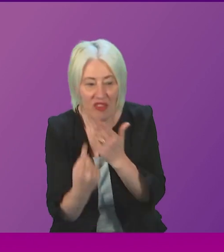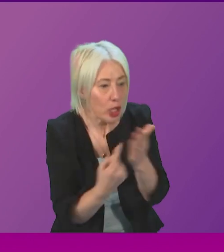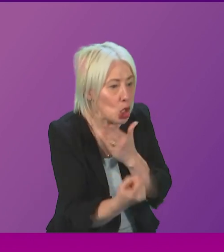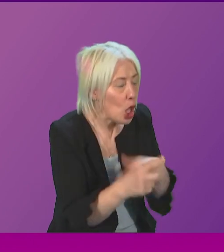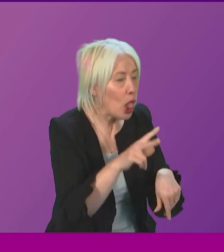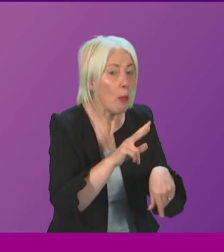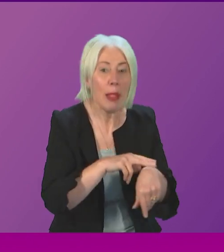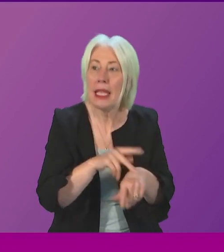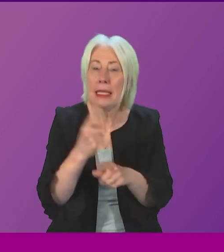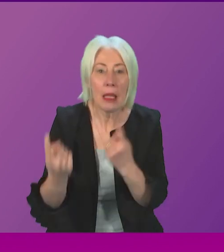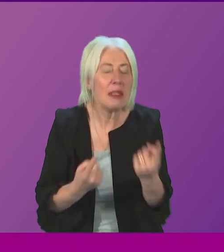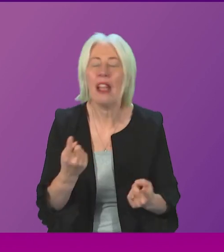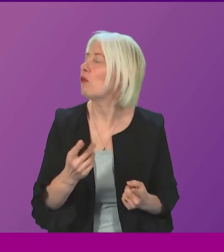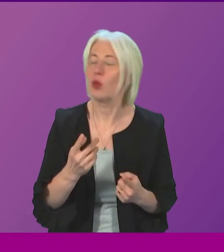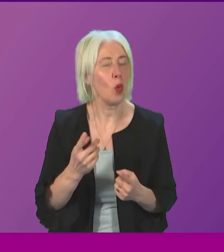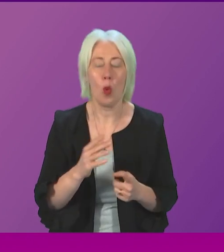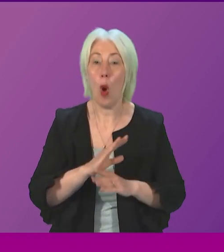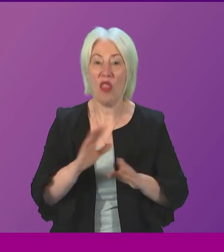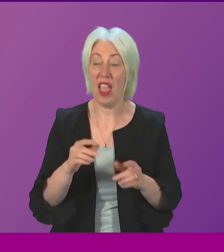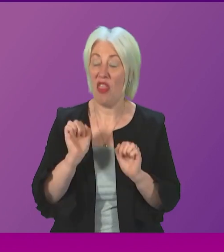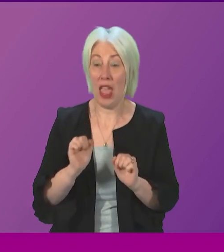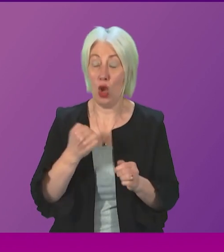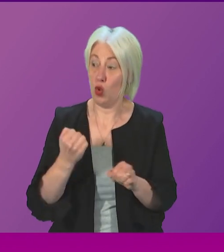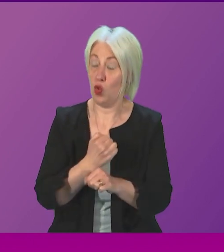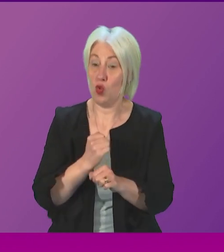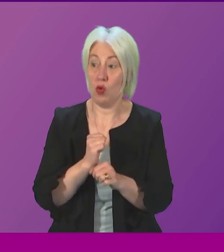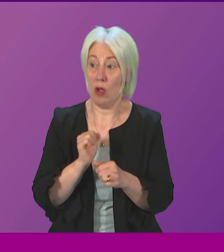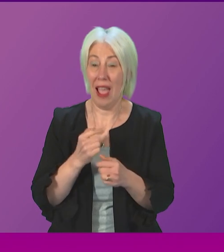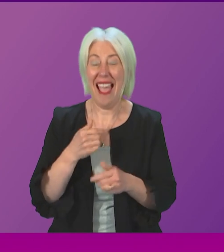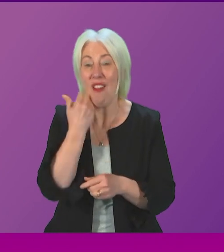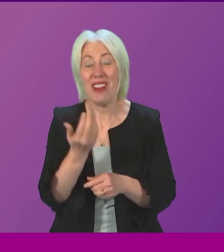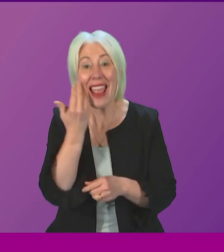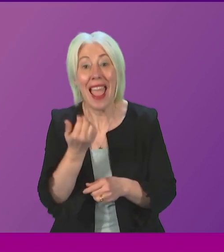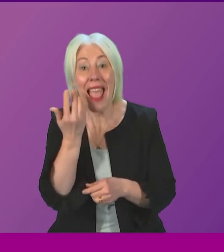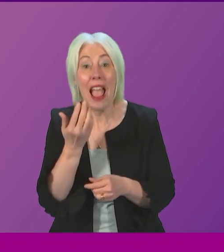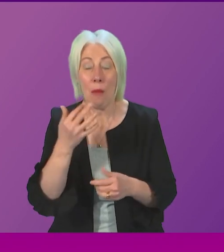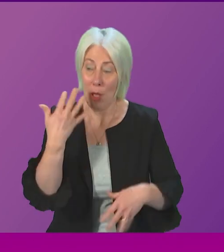who we know put themselves in harm’s way to protect us day in and day out, but there